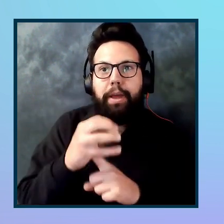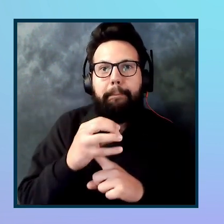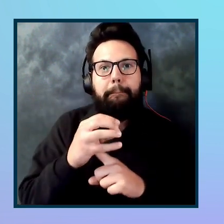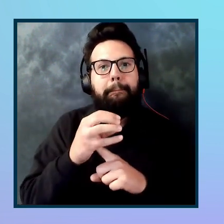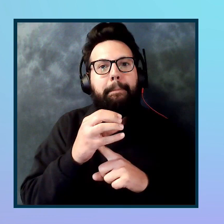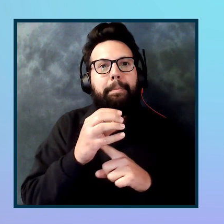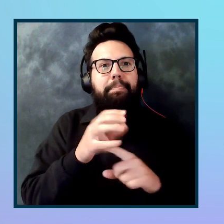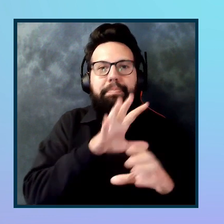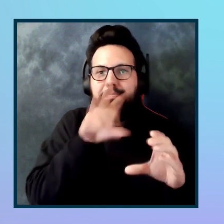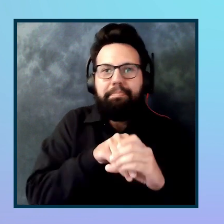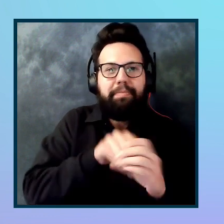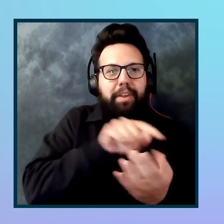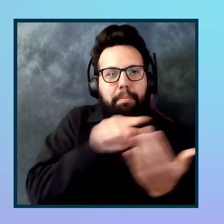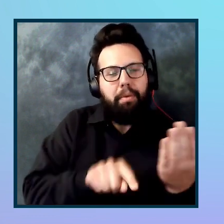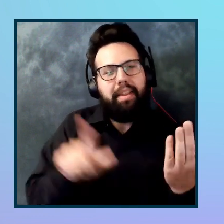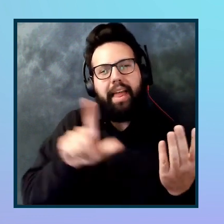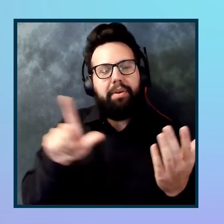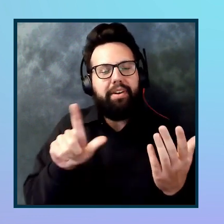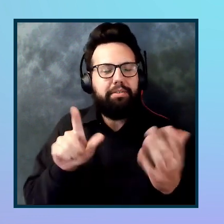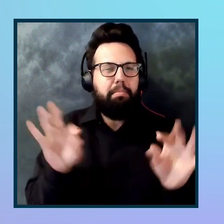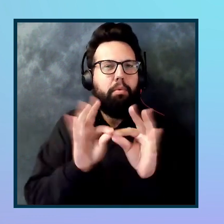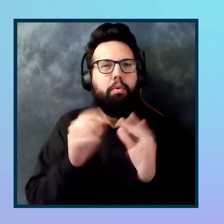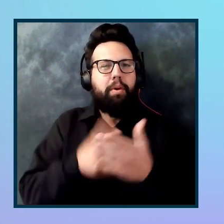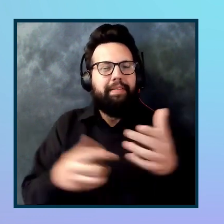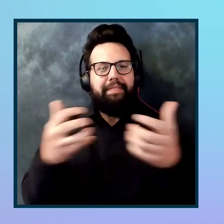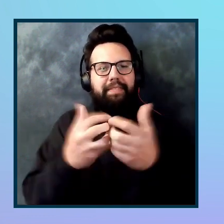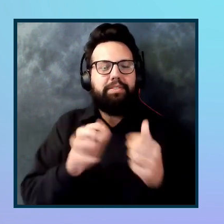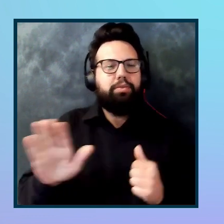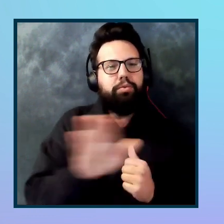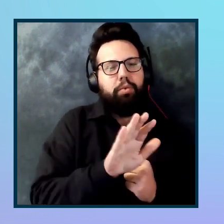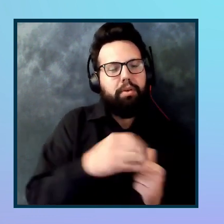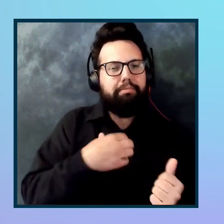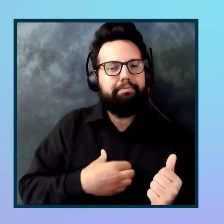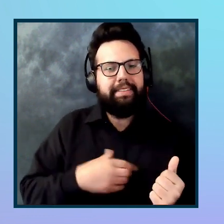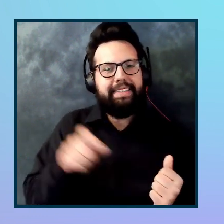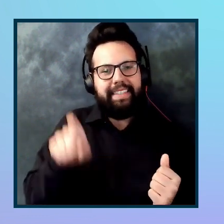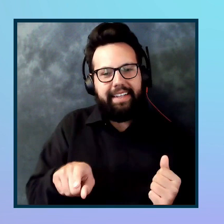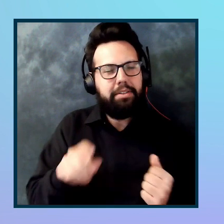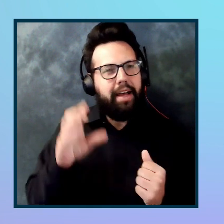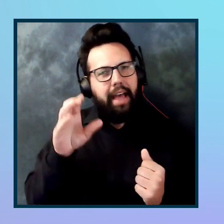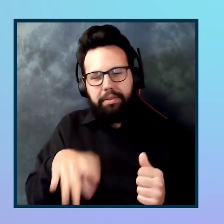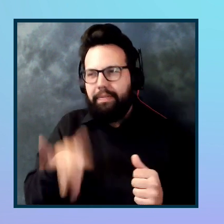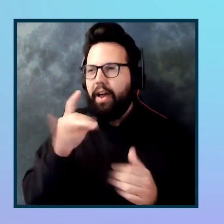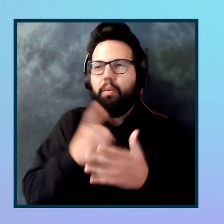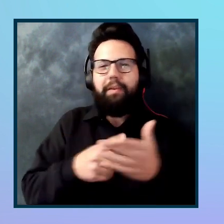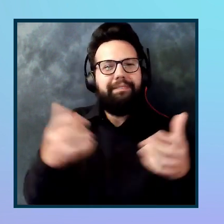so chances are you're gonna have to find something that fits your needs and work to make it accessible,